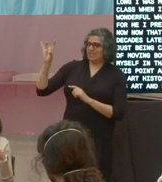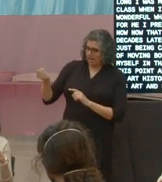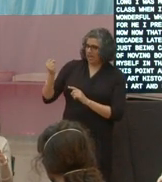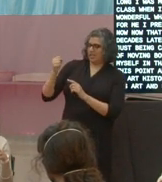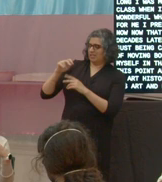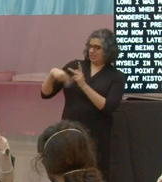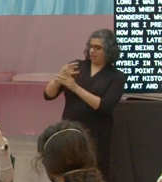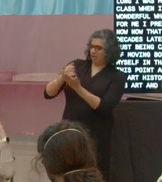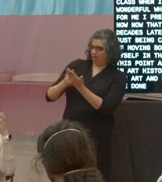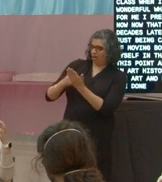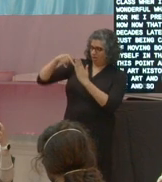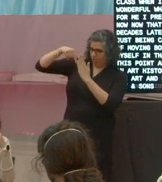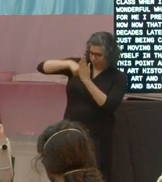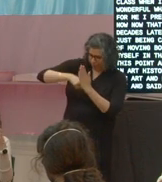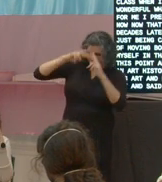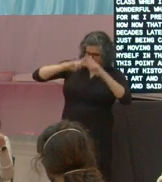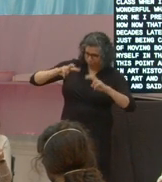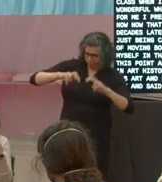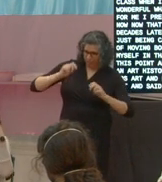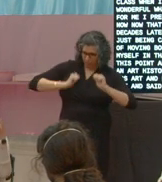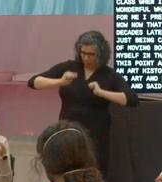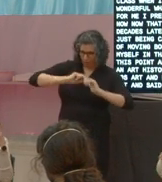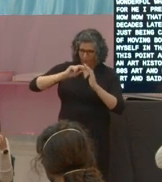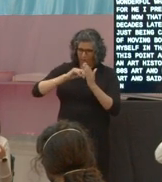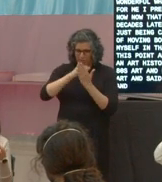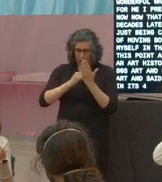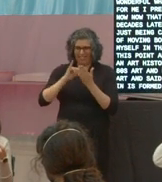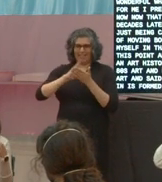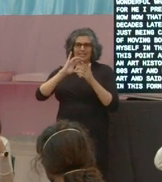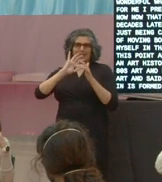thinking later as I moved into institutions. But I was never